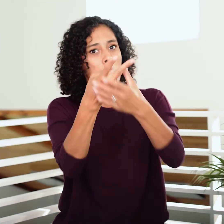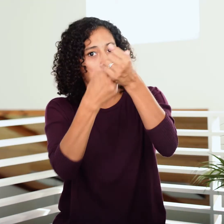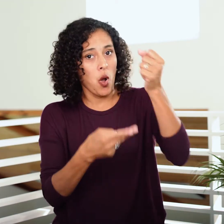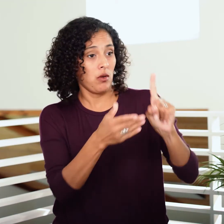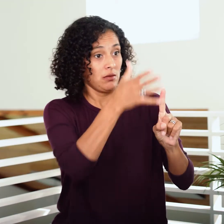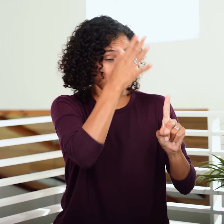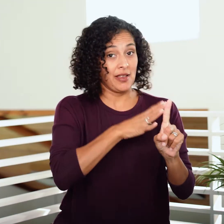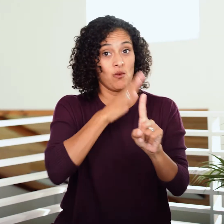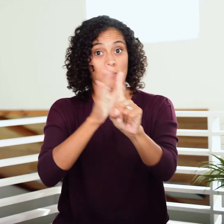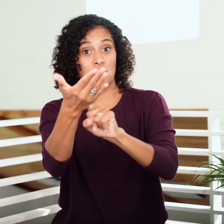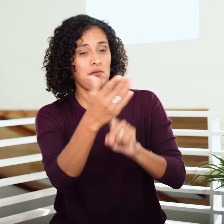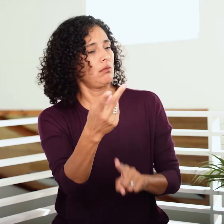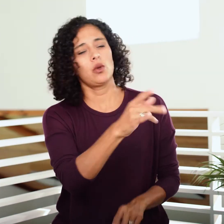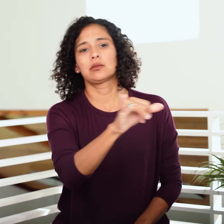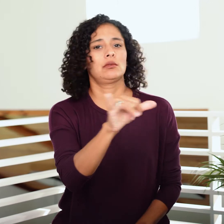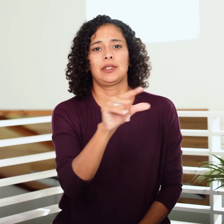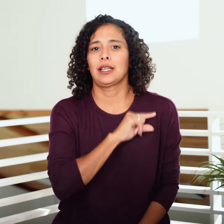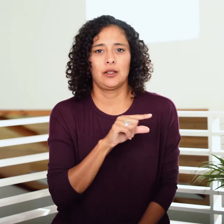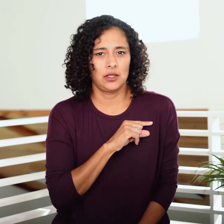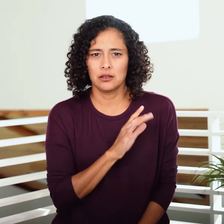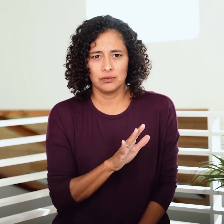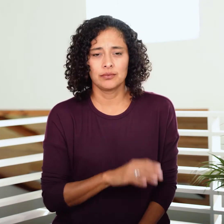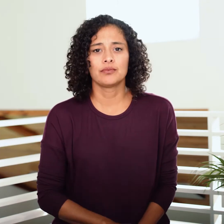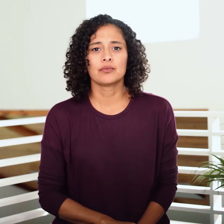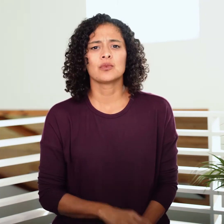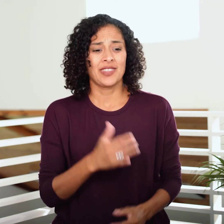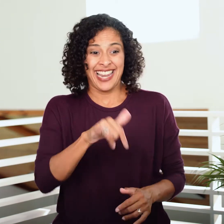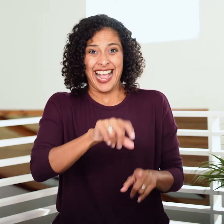both adulterers responsible (Deut 22:22).